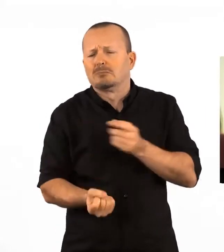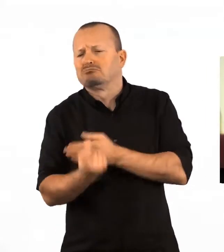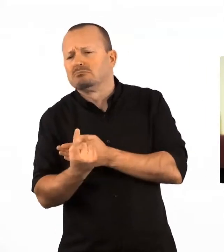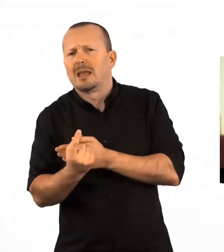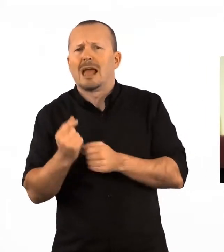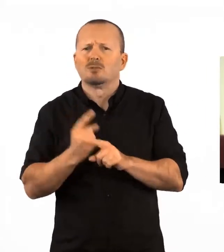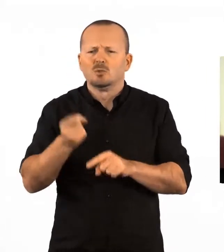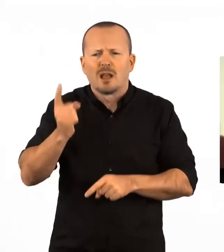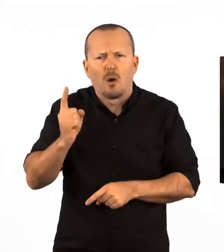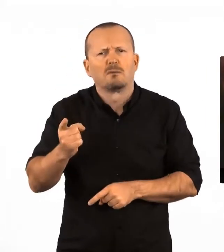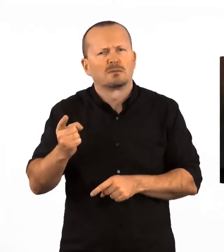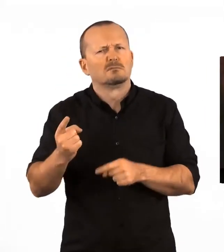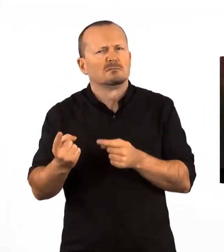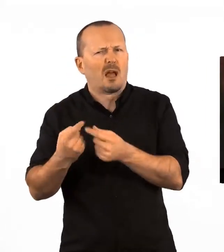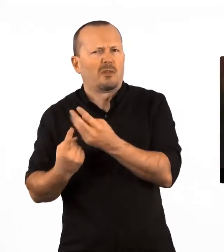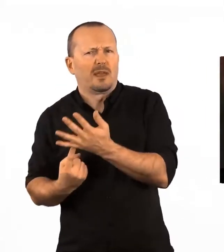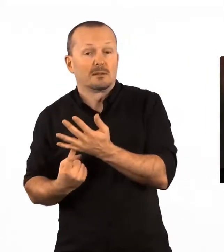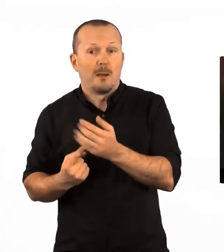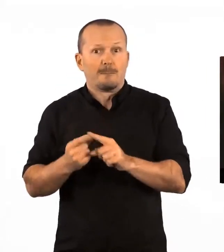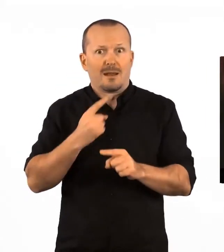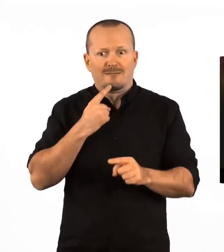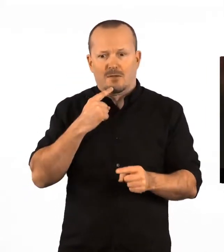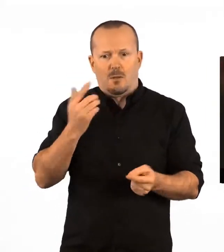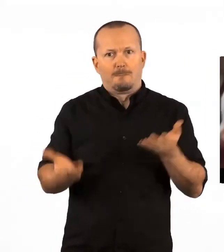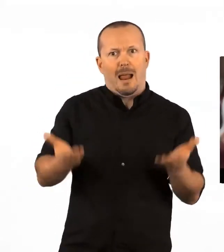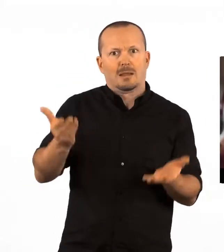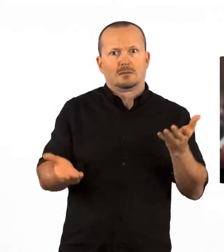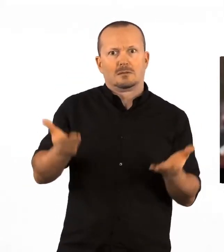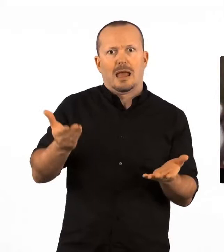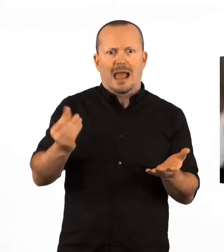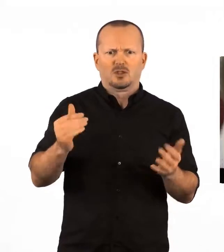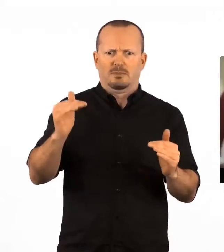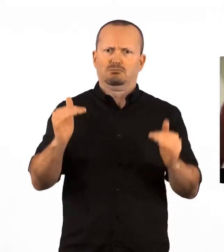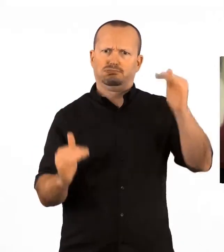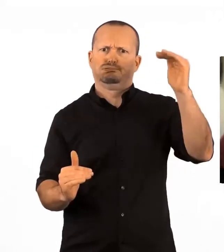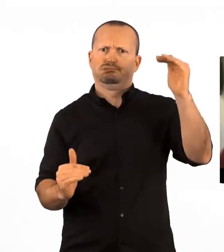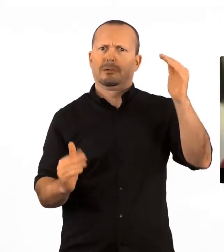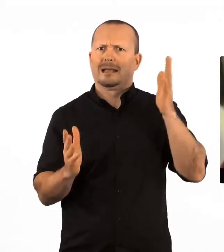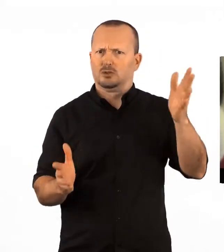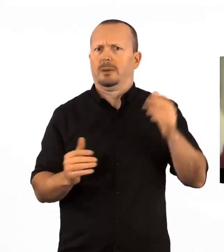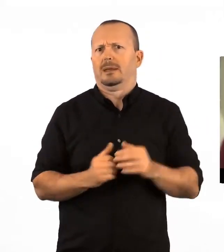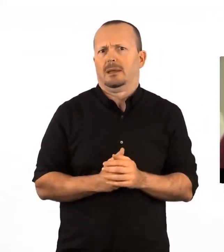to do other things but if the ratio of positives to negatives is not at the right ratio,